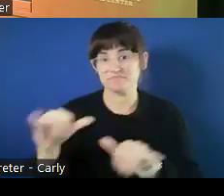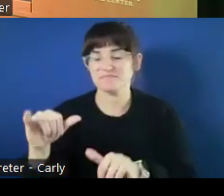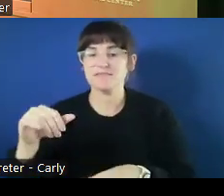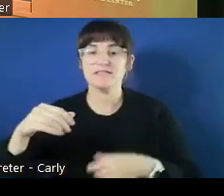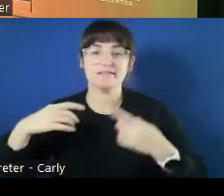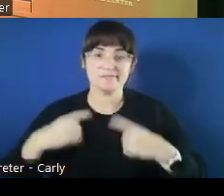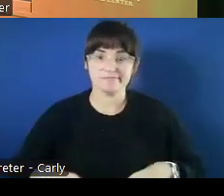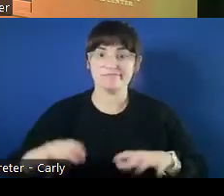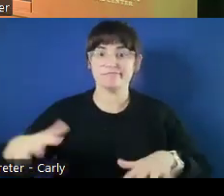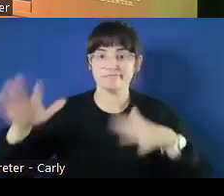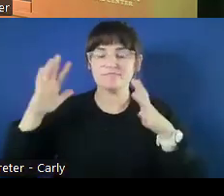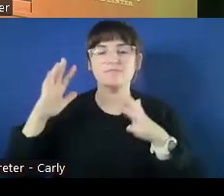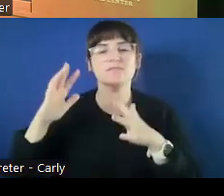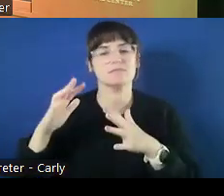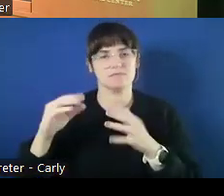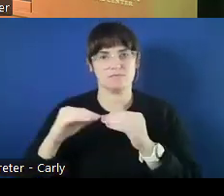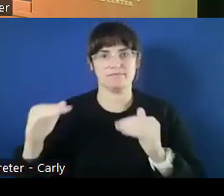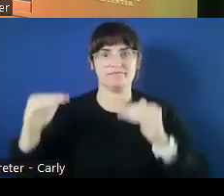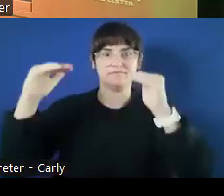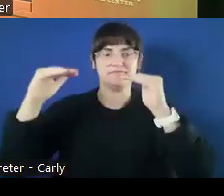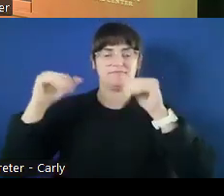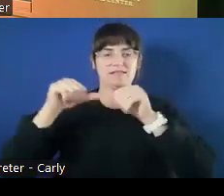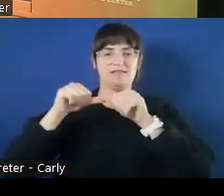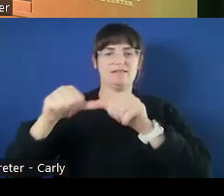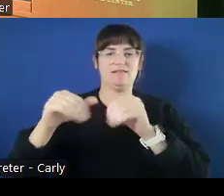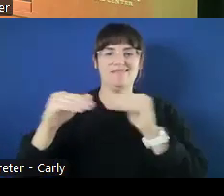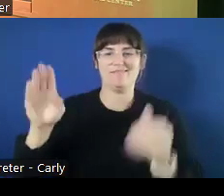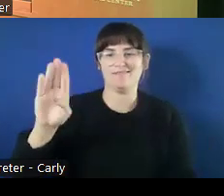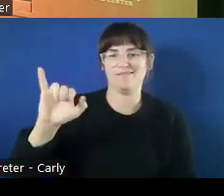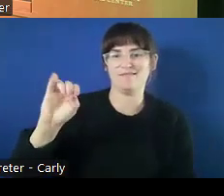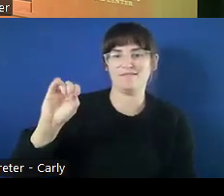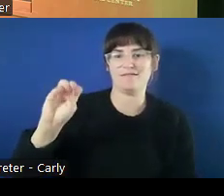associated with multiple elevations elevated levels of biomarkers like interlucan 6 or C